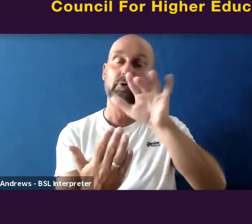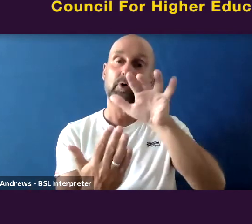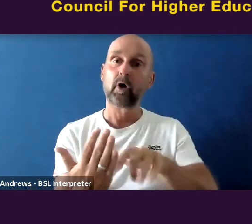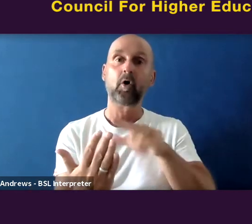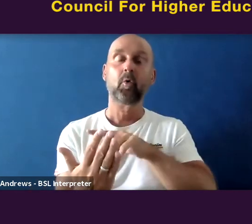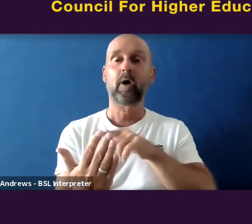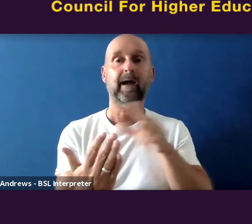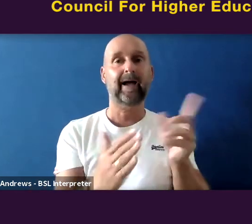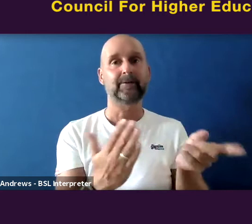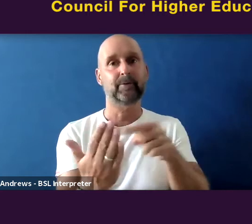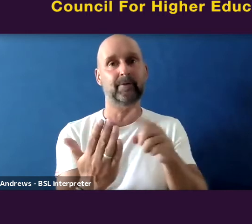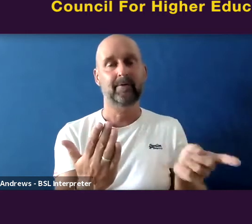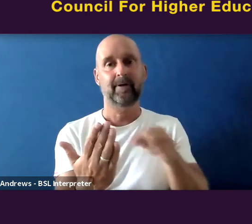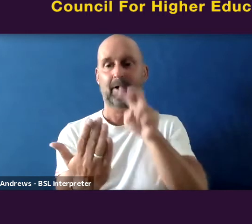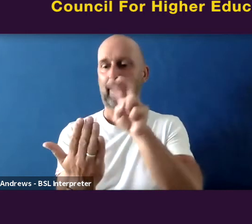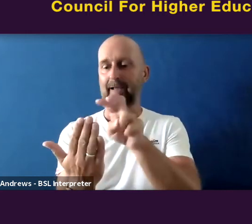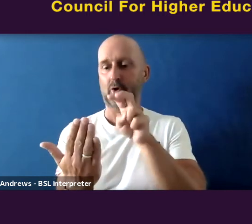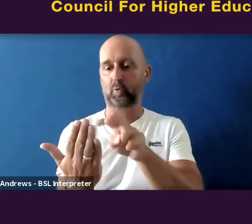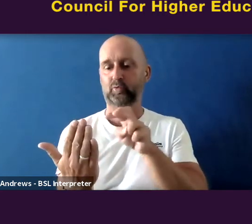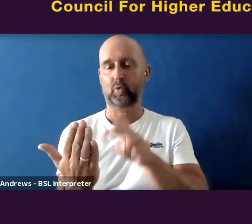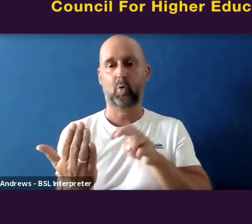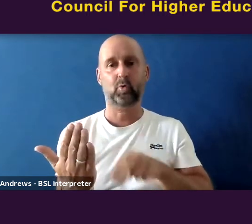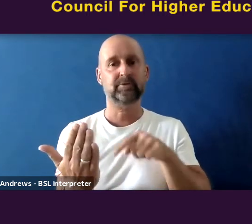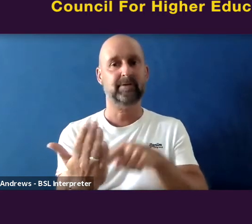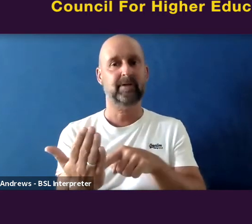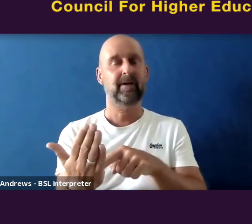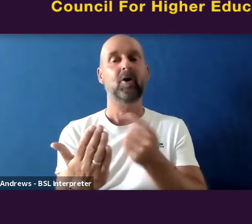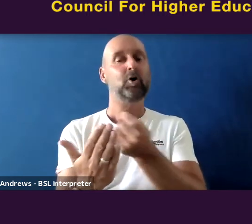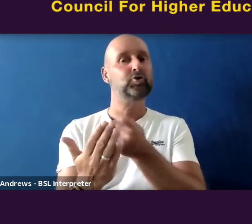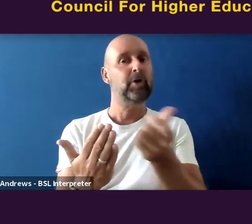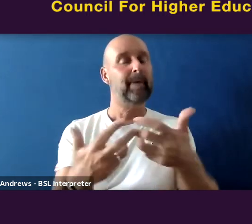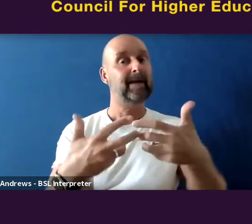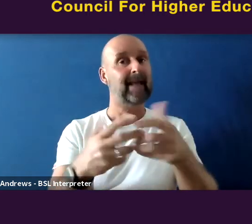referring to my notes, and I do provide some technical details about the current